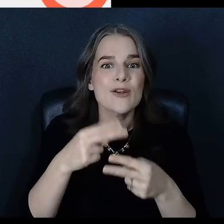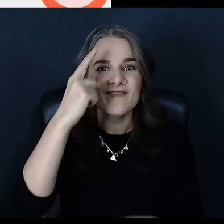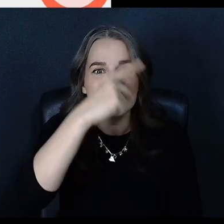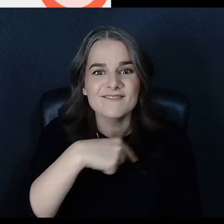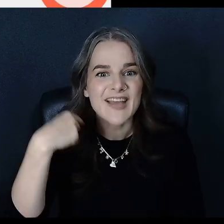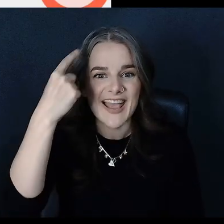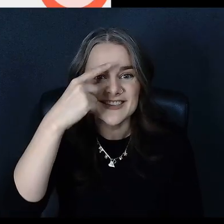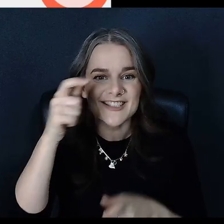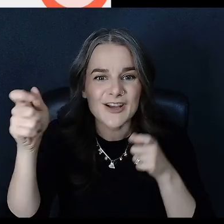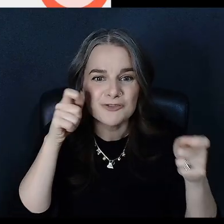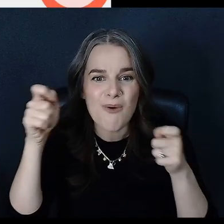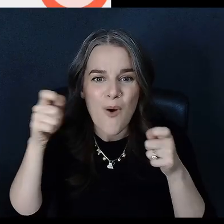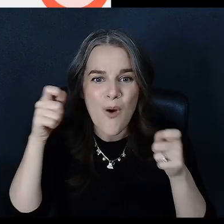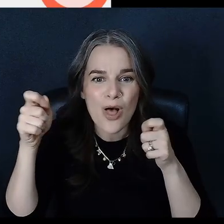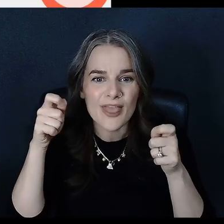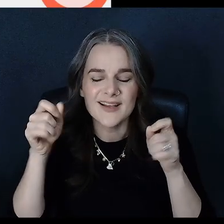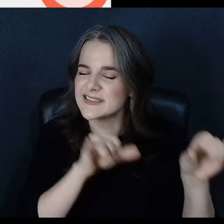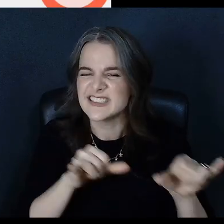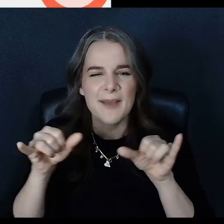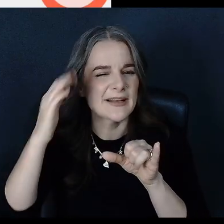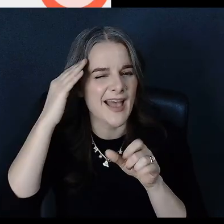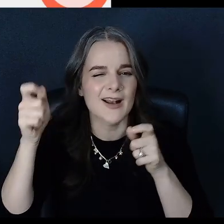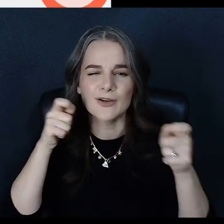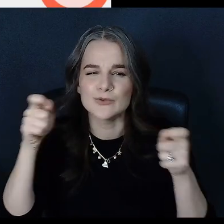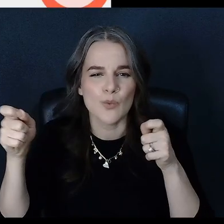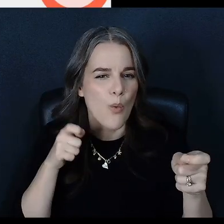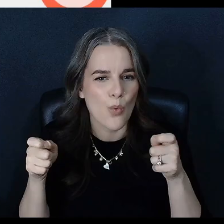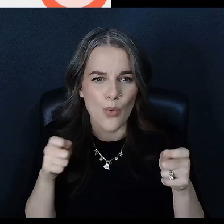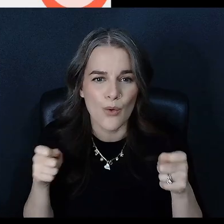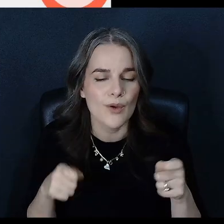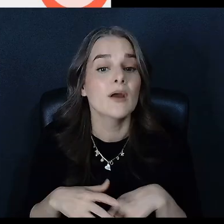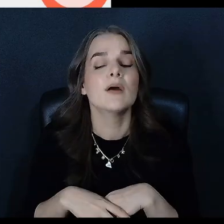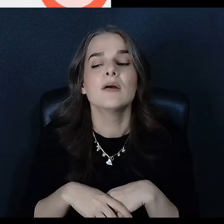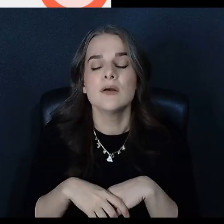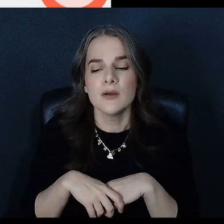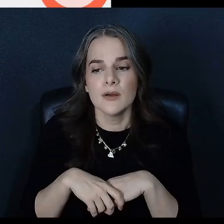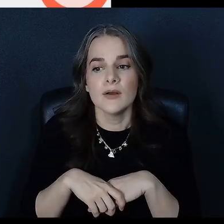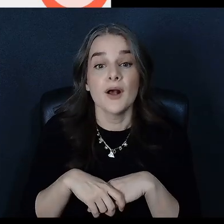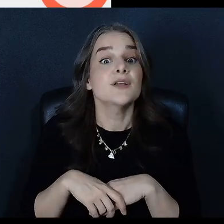So it's using the camera built into your Chromebook to watch you as you move in space, and it moves your cursor.